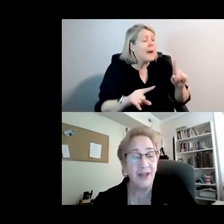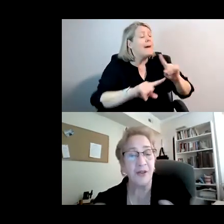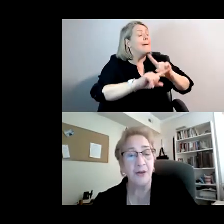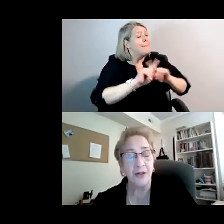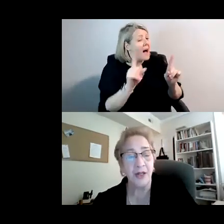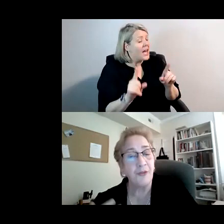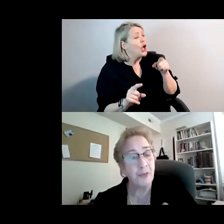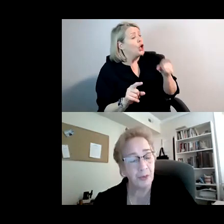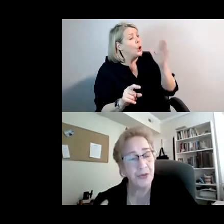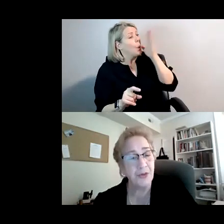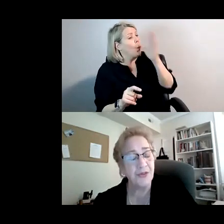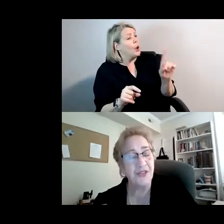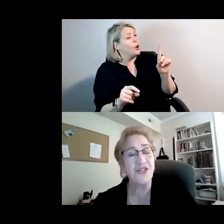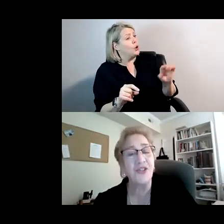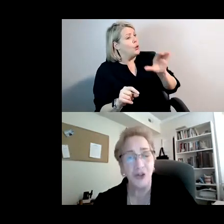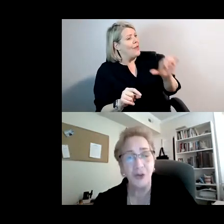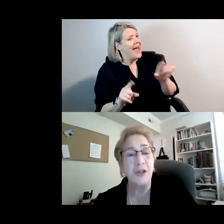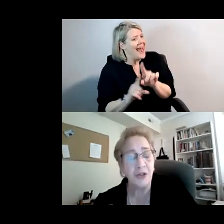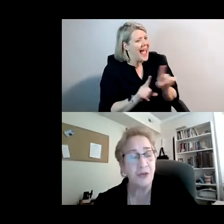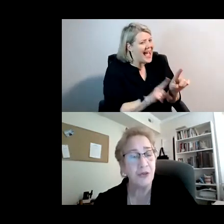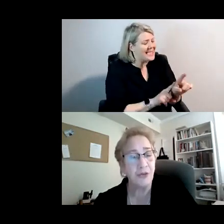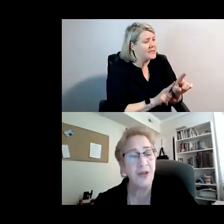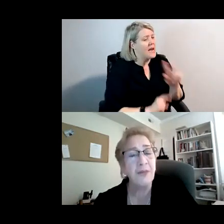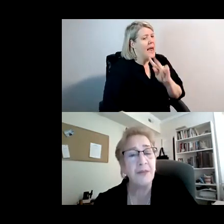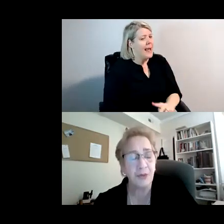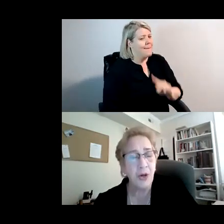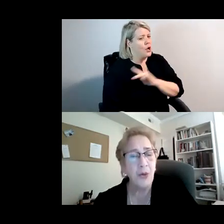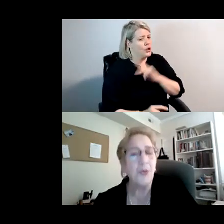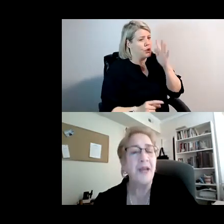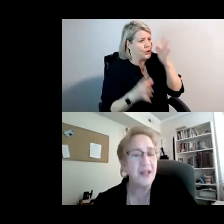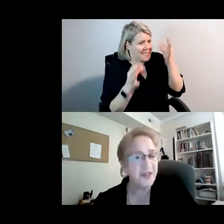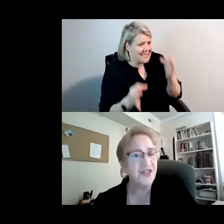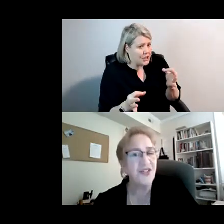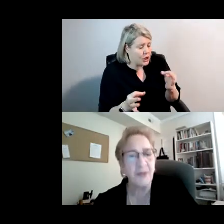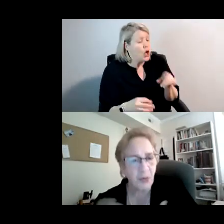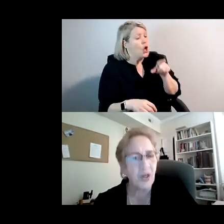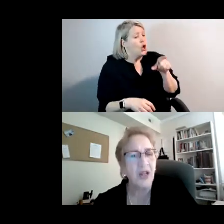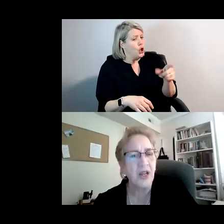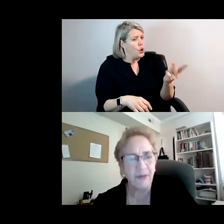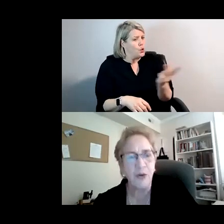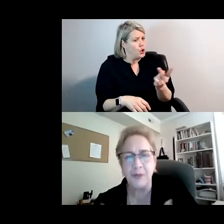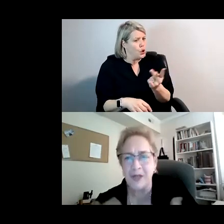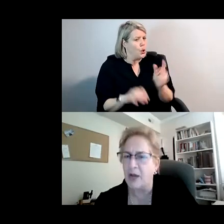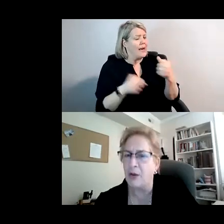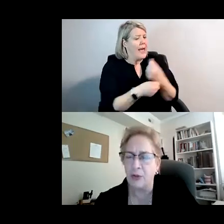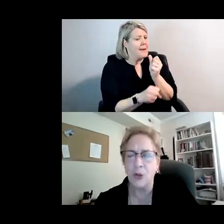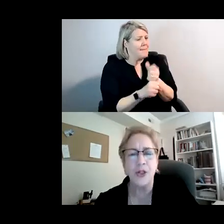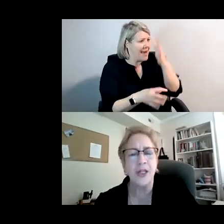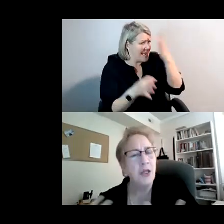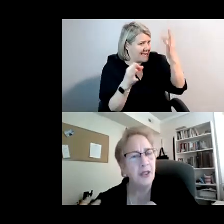as a kind of a personal decision. You and your family member will make a decision about what kind of involvement, how that will look,